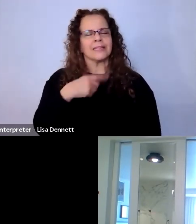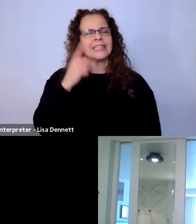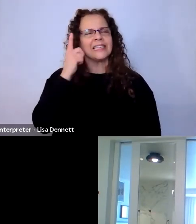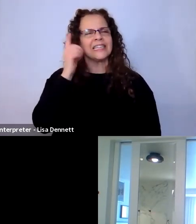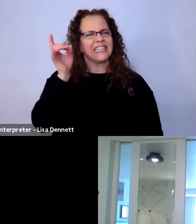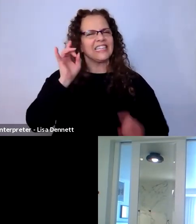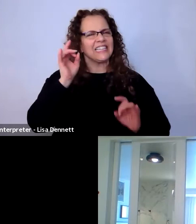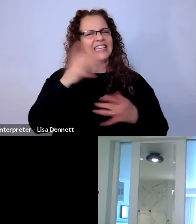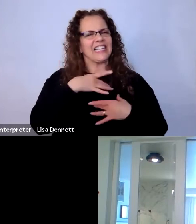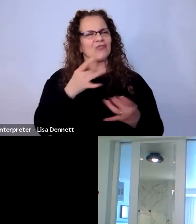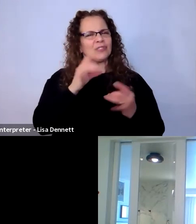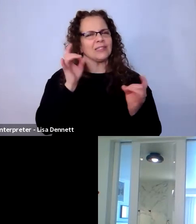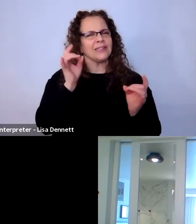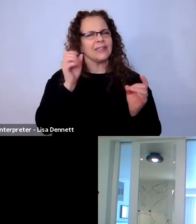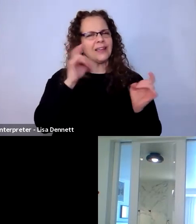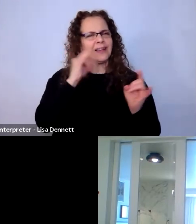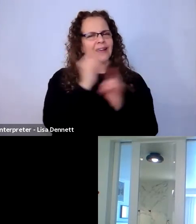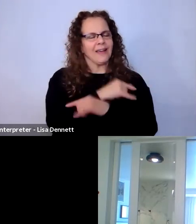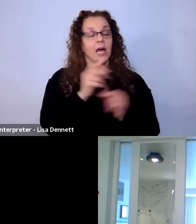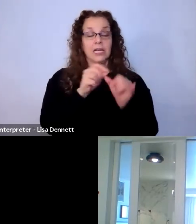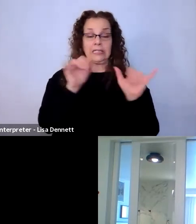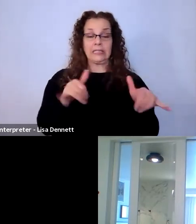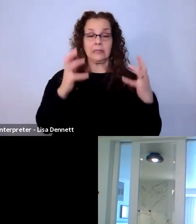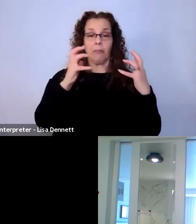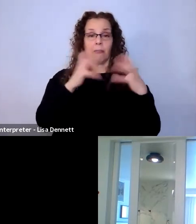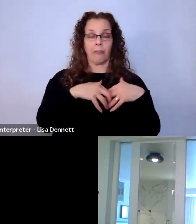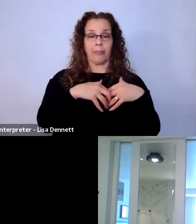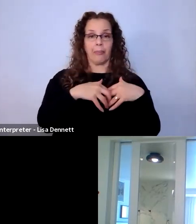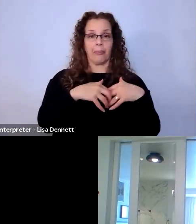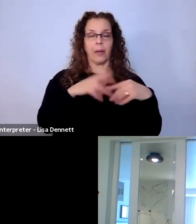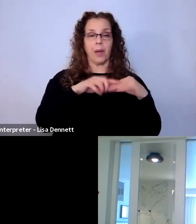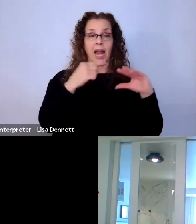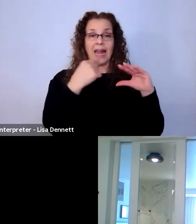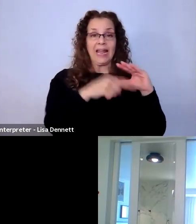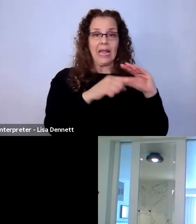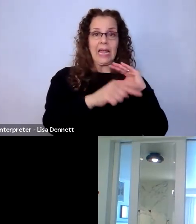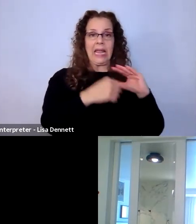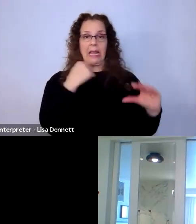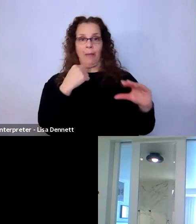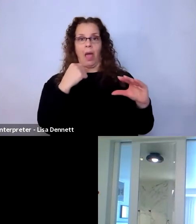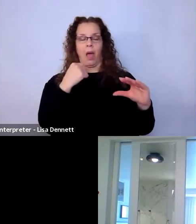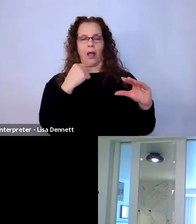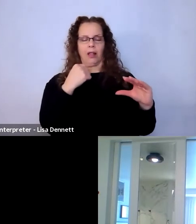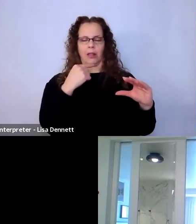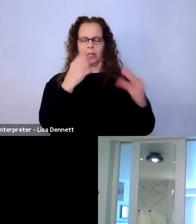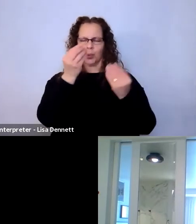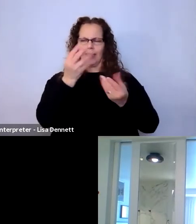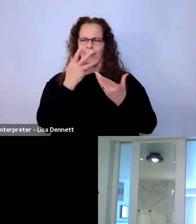you know when your system shutdown and people are sending emails to let you know that the systems have shut down, but if you can't get your email,